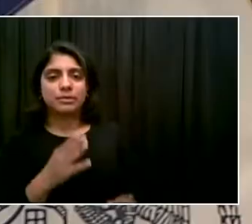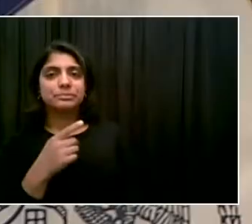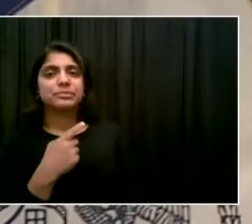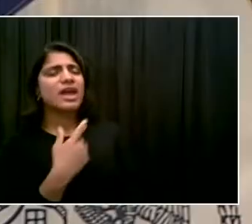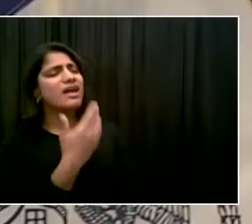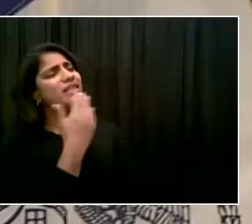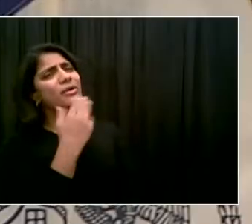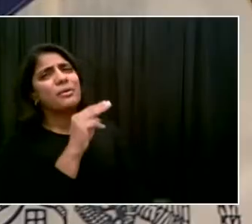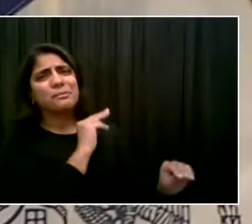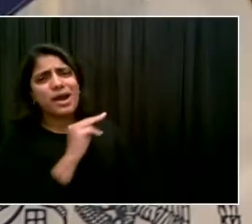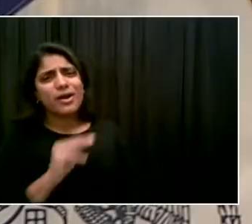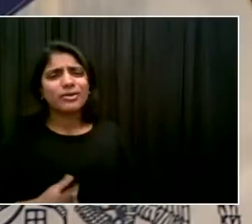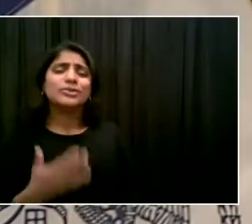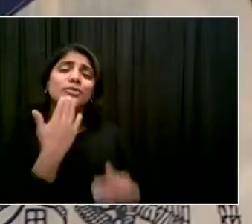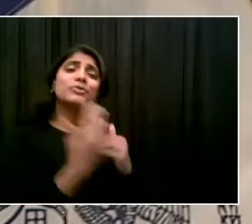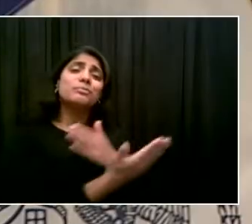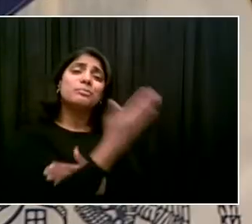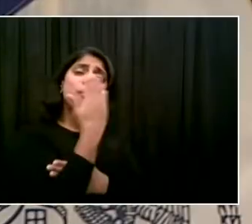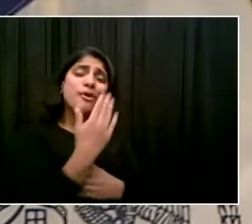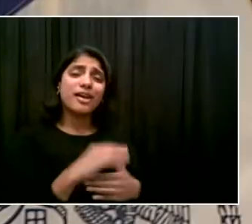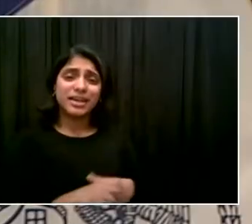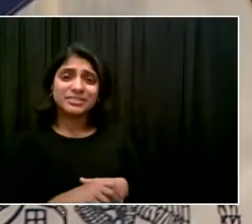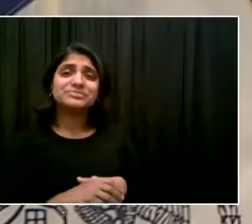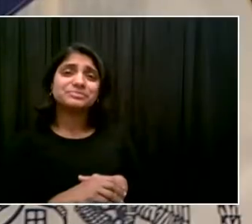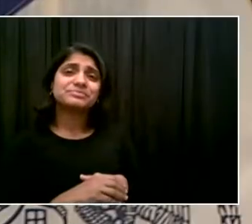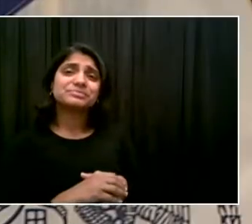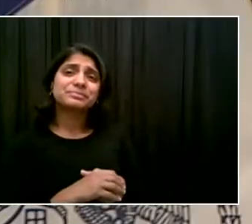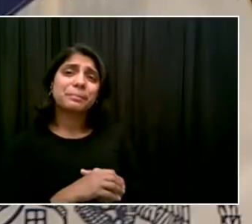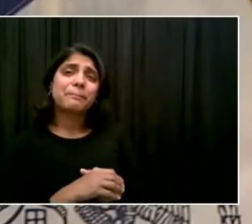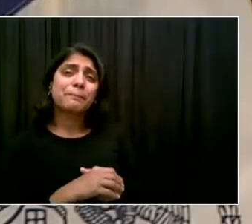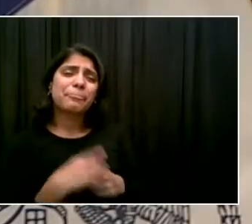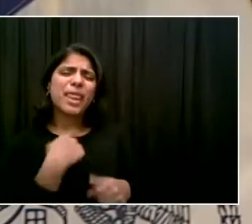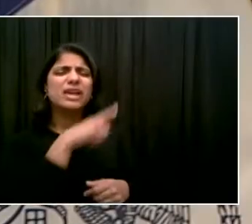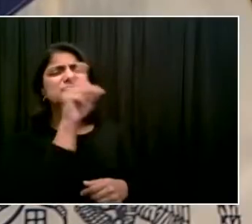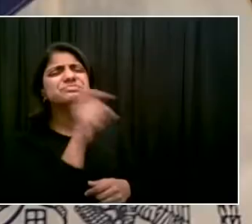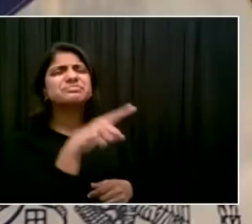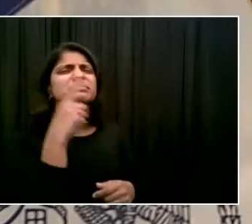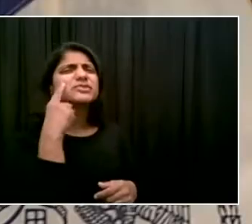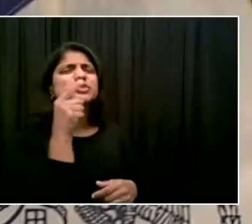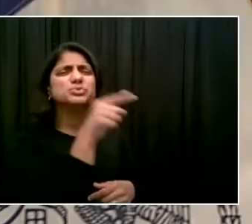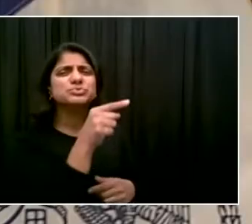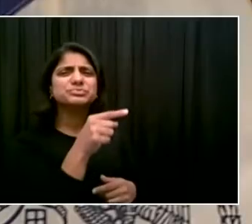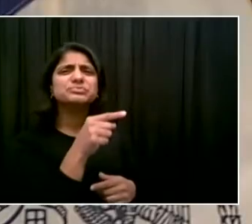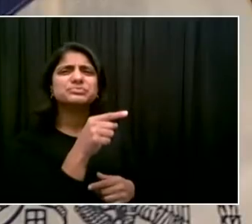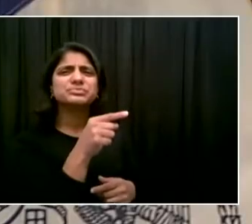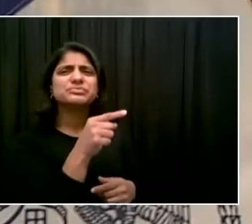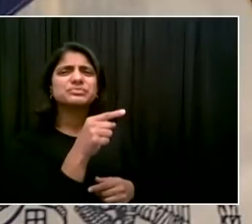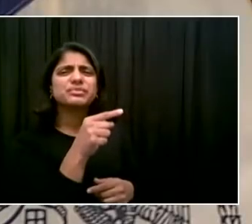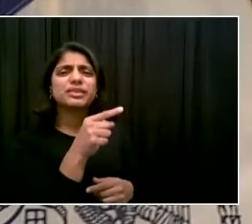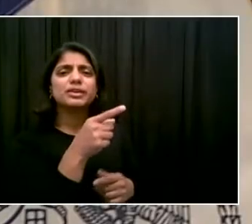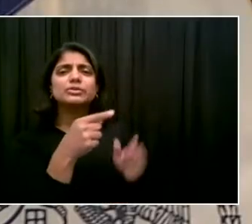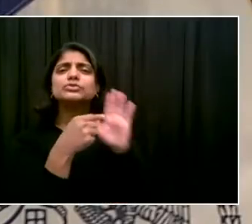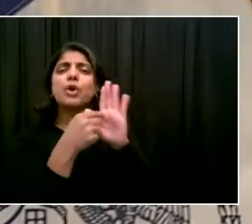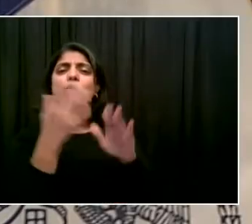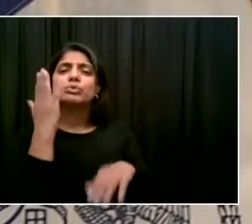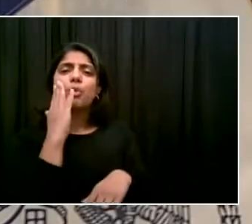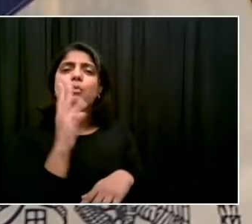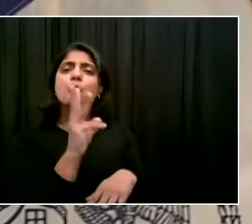Reporter: